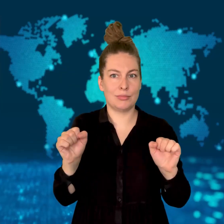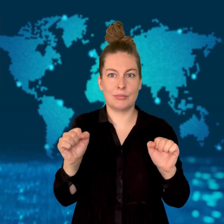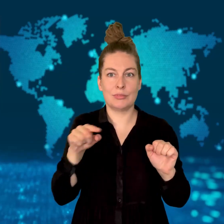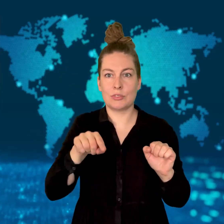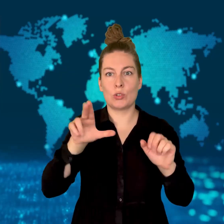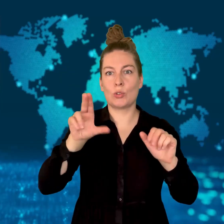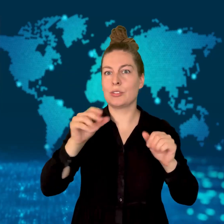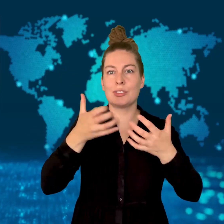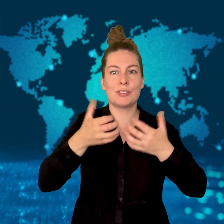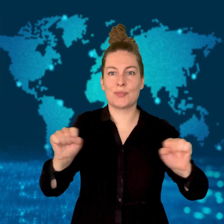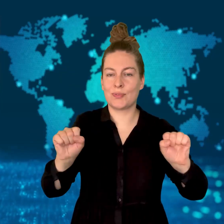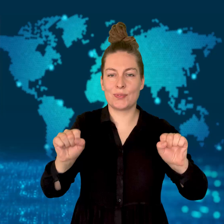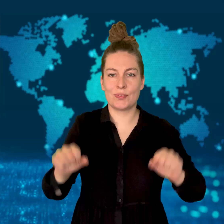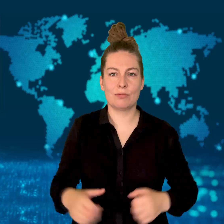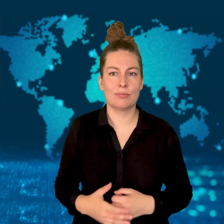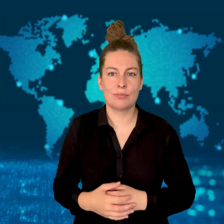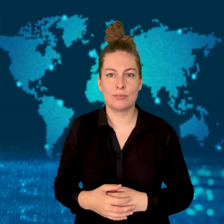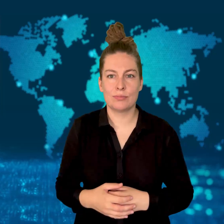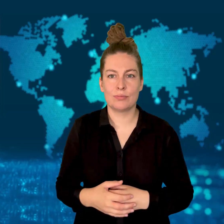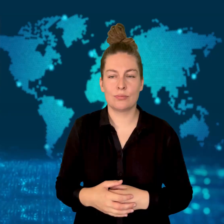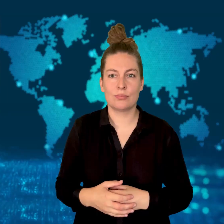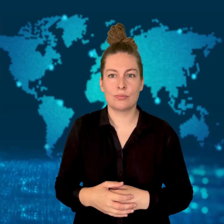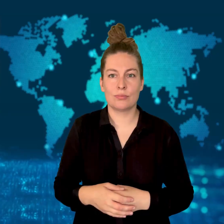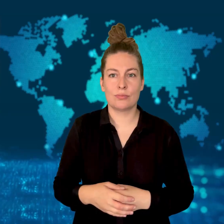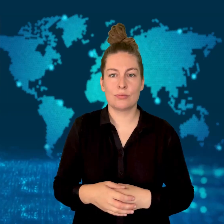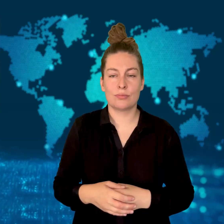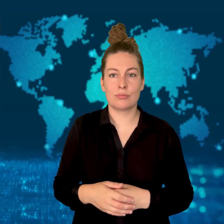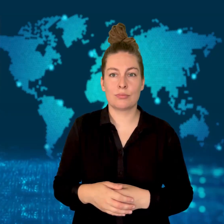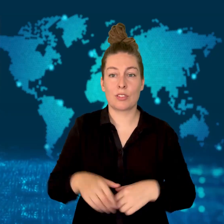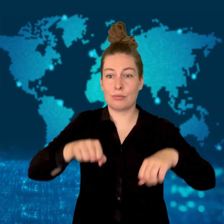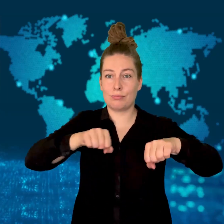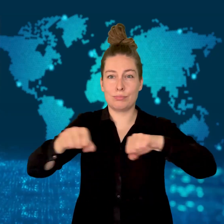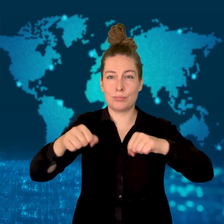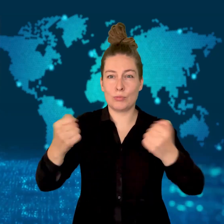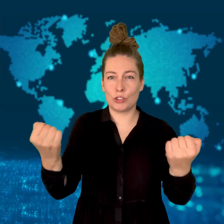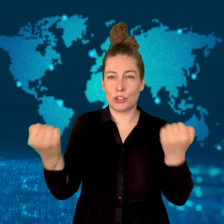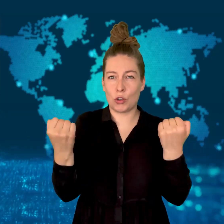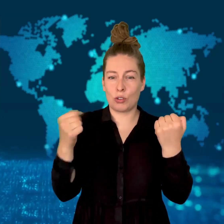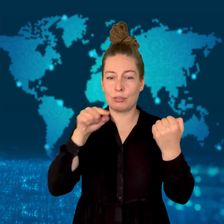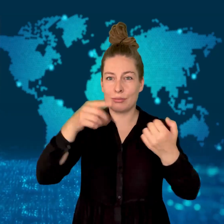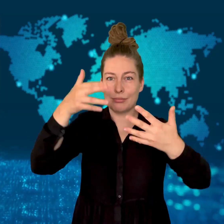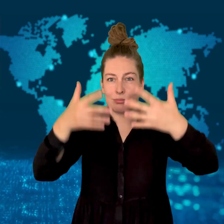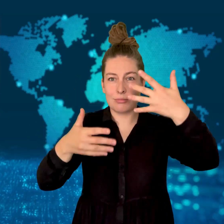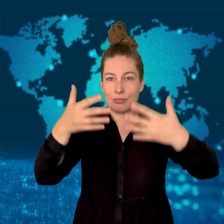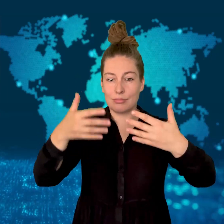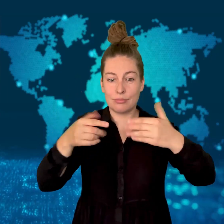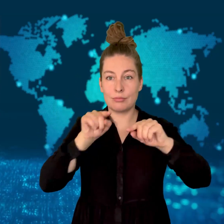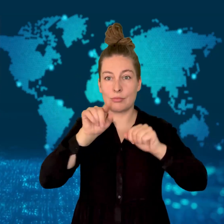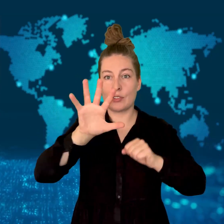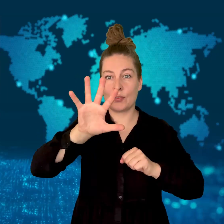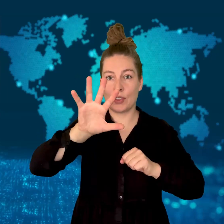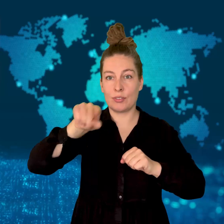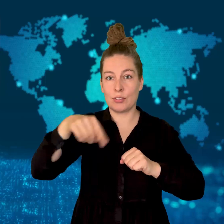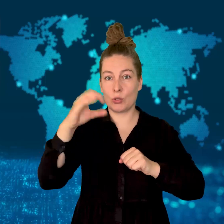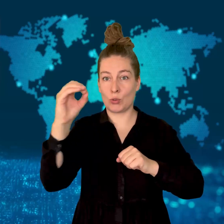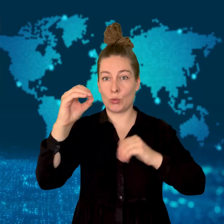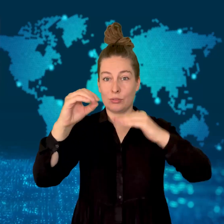Earthquakes with a magnitude above five are rare in France,